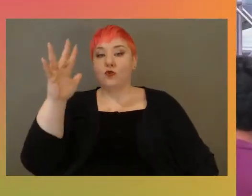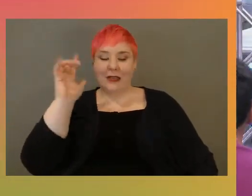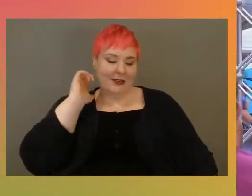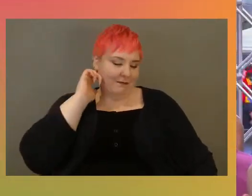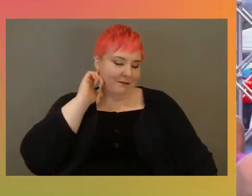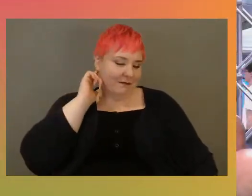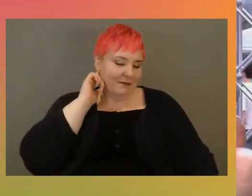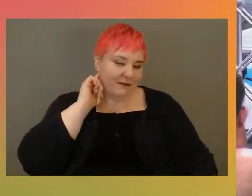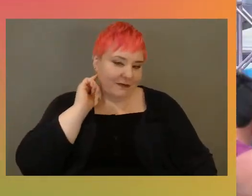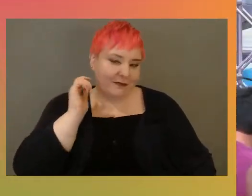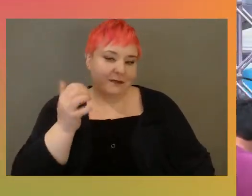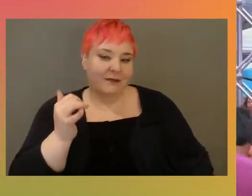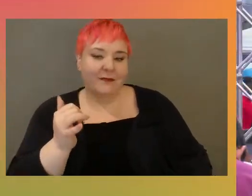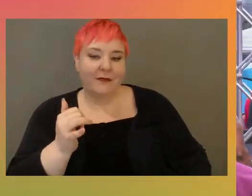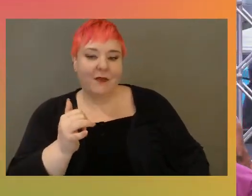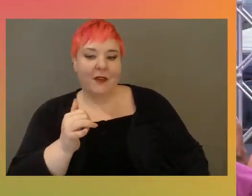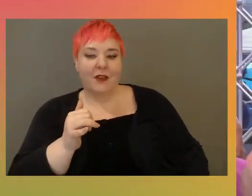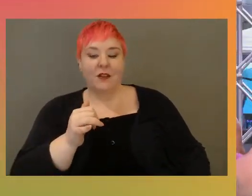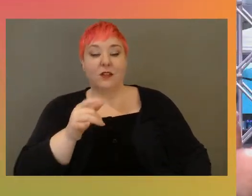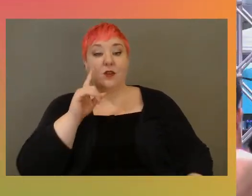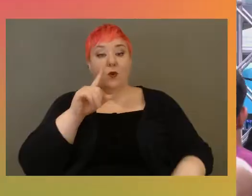FEEL LIKE YOUR BELLIES HAS CHANNELS THAT GETS HOLLOW, AND